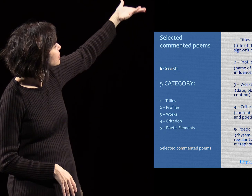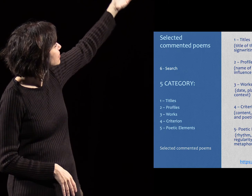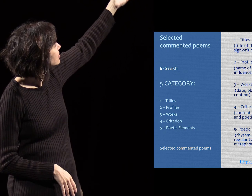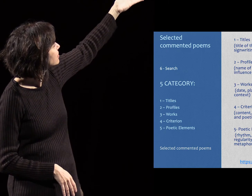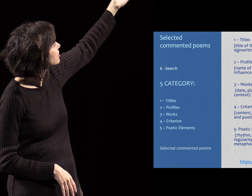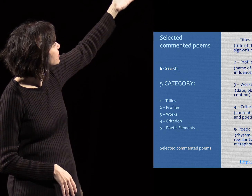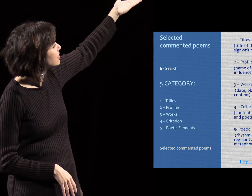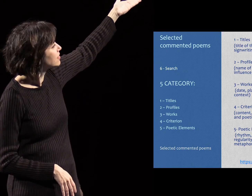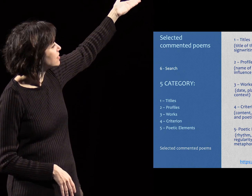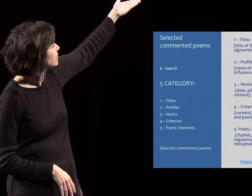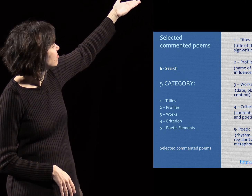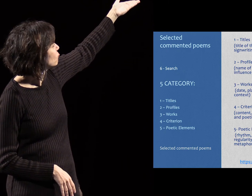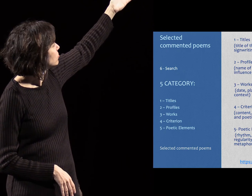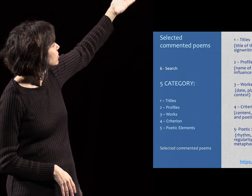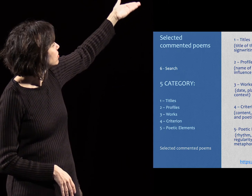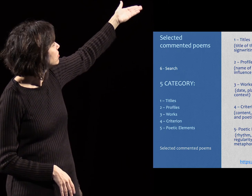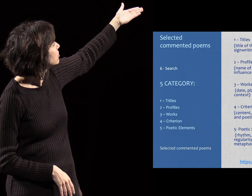Can you scroll down the slide, please?